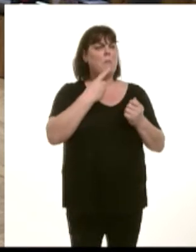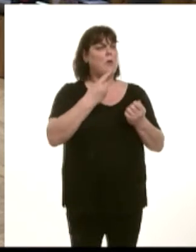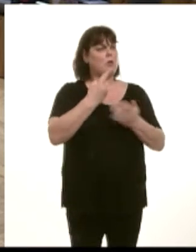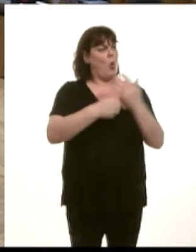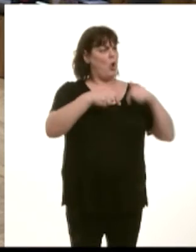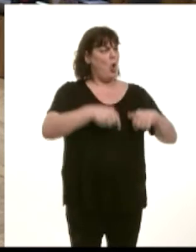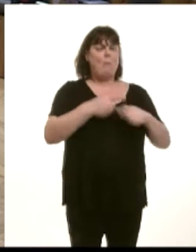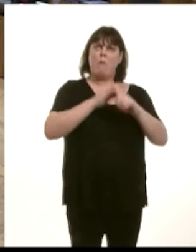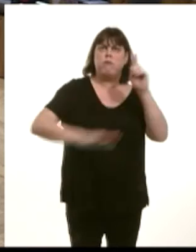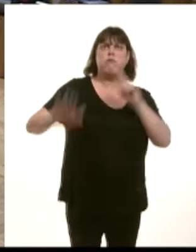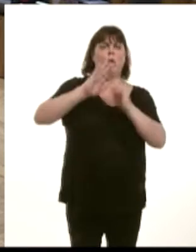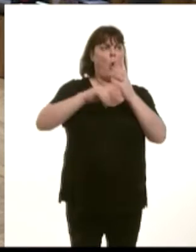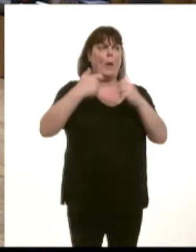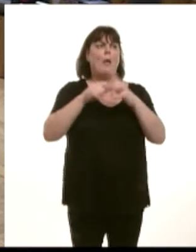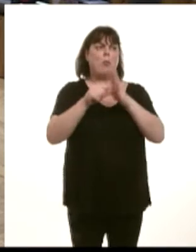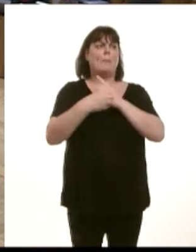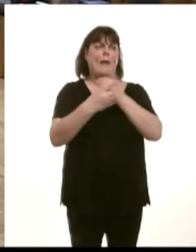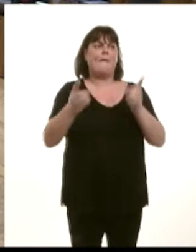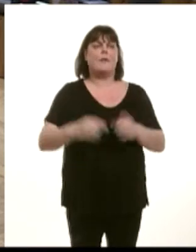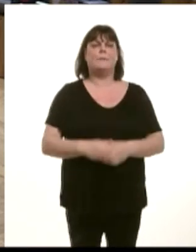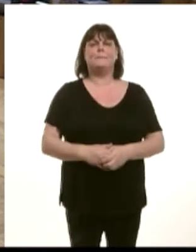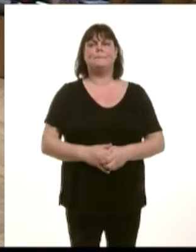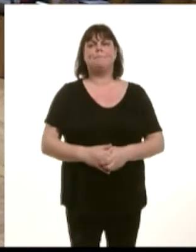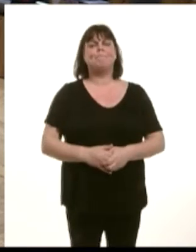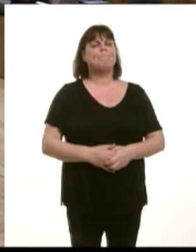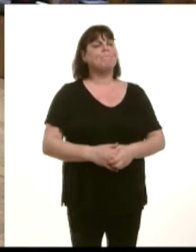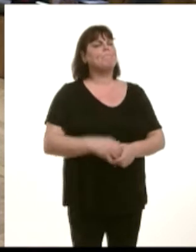Kirsty Williams: First Minister, unlike your party colleagues in London, I appreciate that